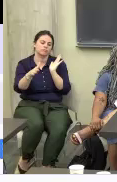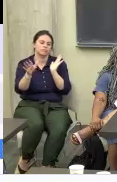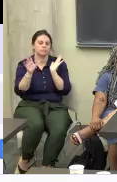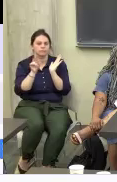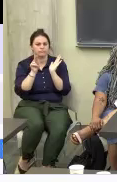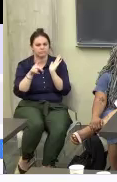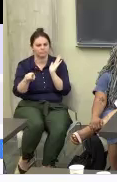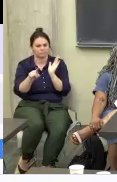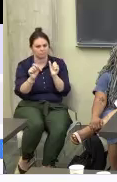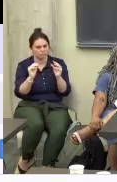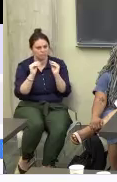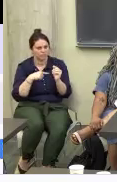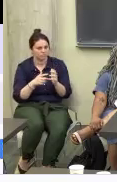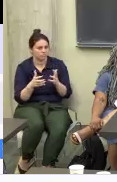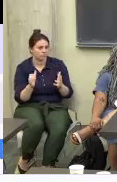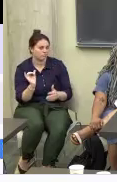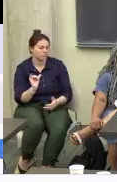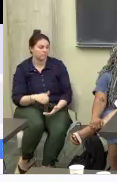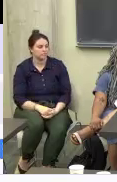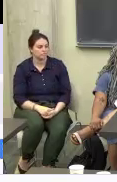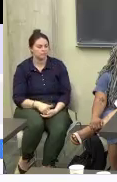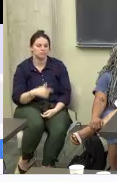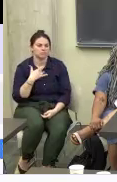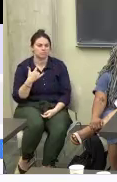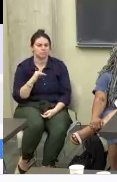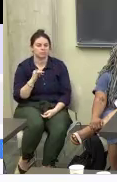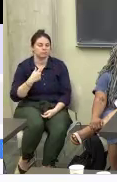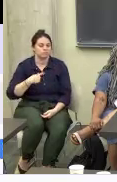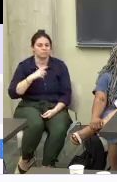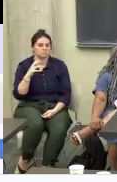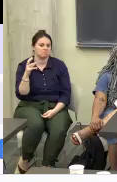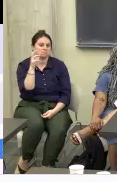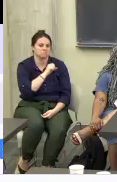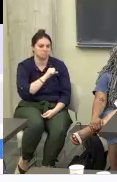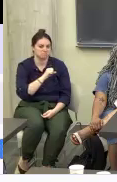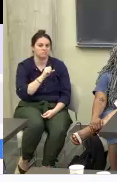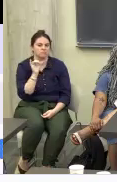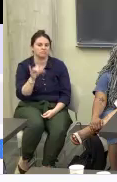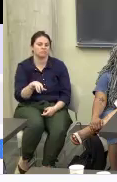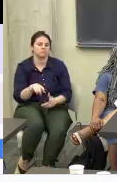So I think these are the that's what I sort of feel like we've missed as a starting point.